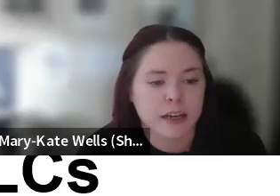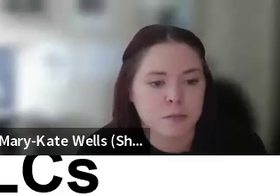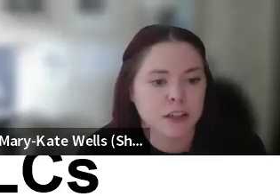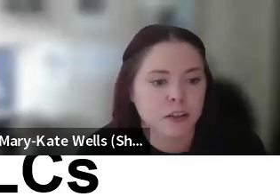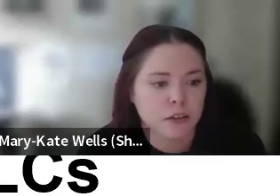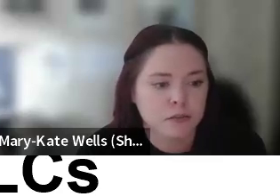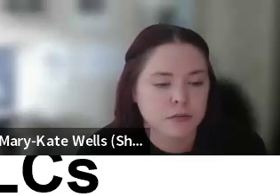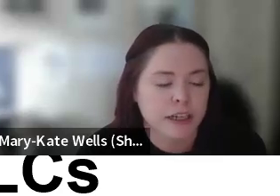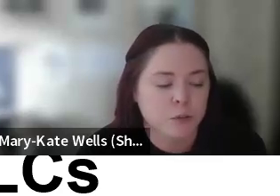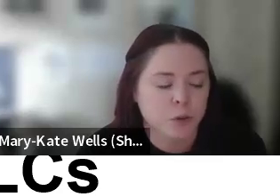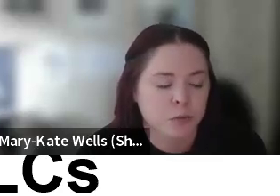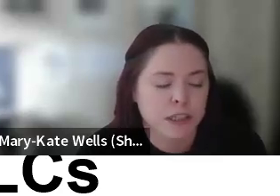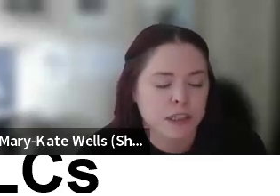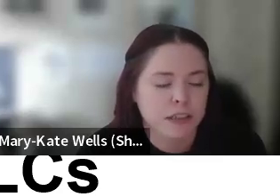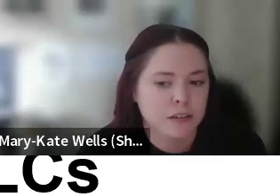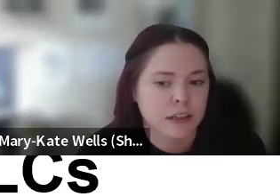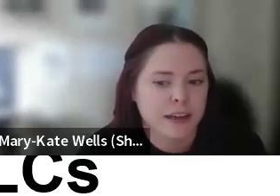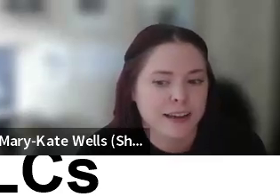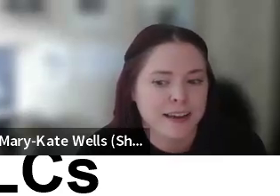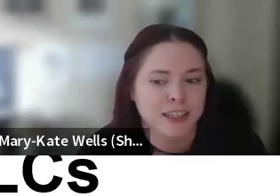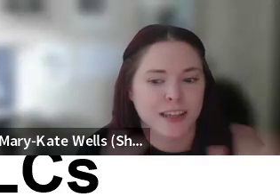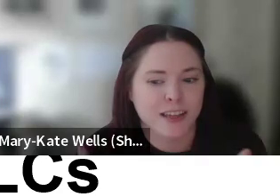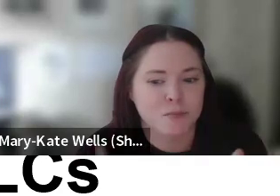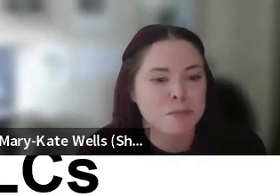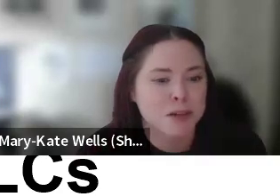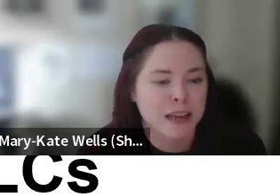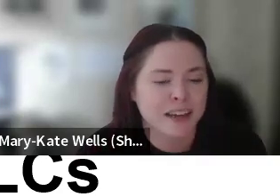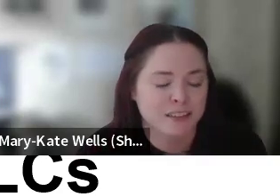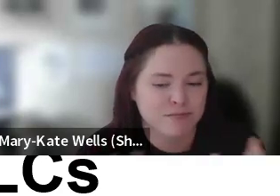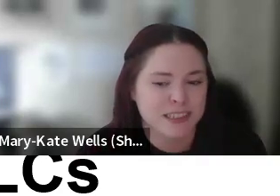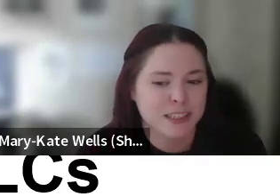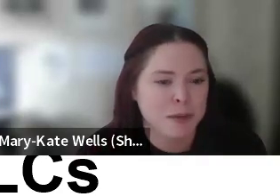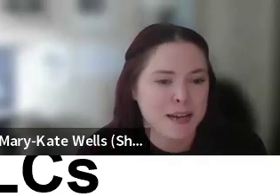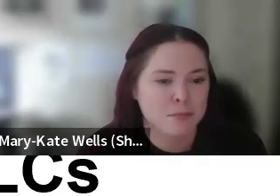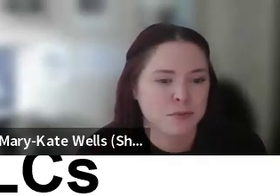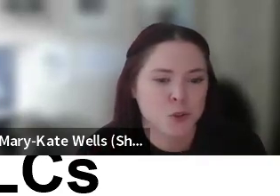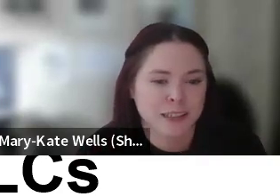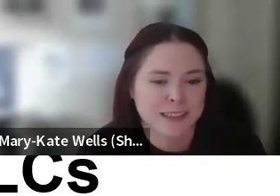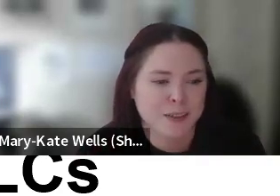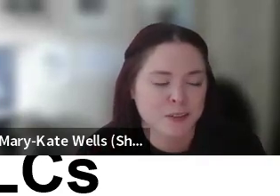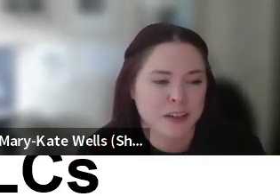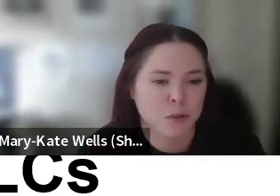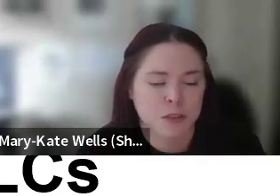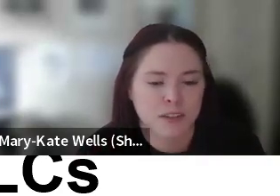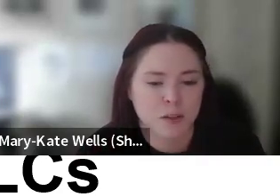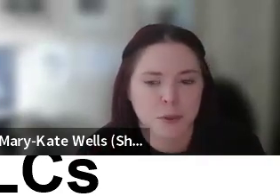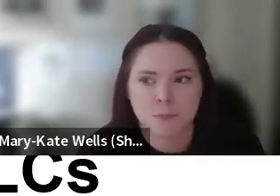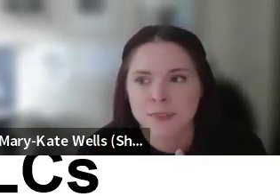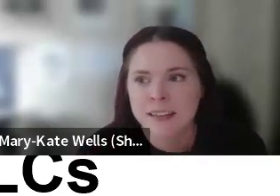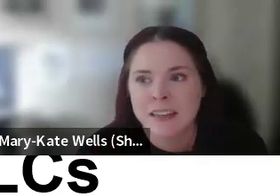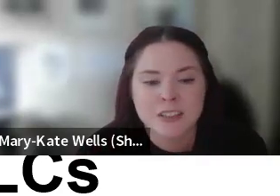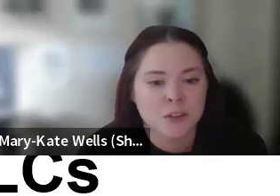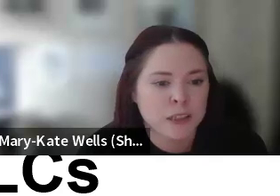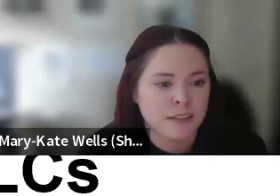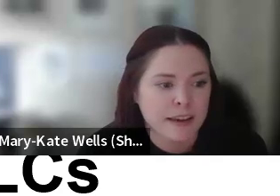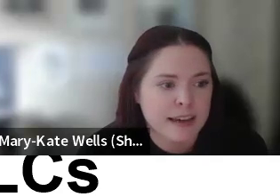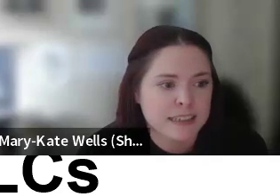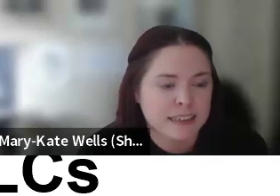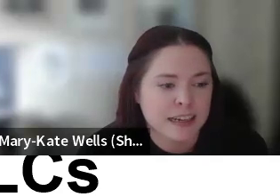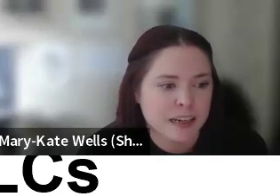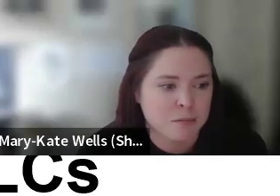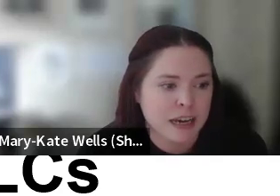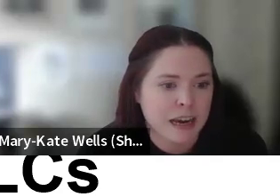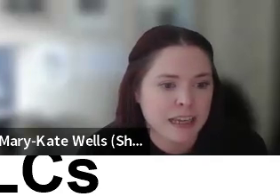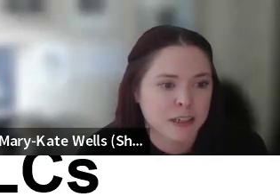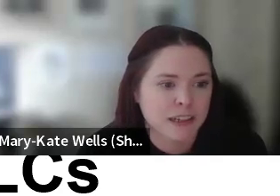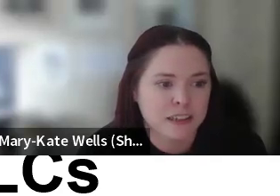but NCIL will be having a CIL map shortly so that will be available. So, with that, I am going to